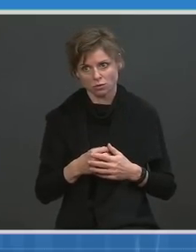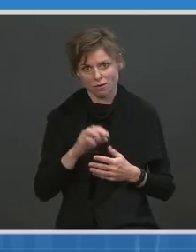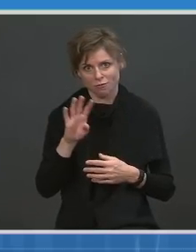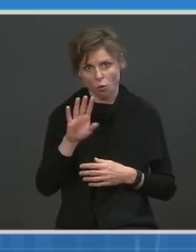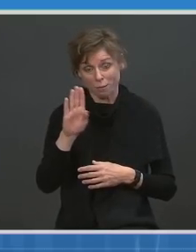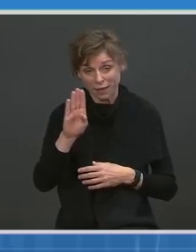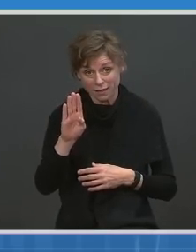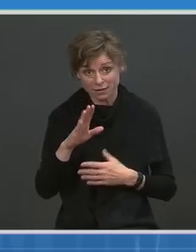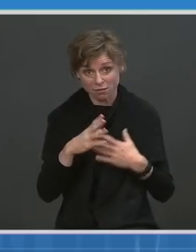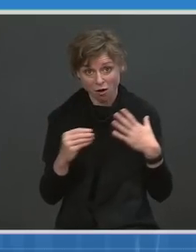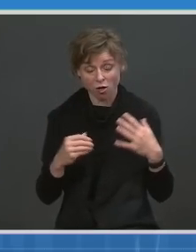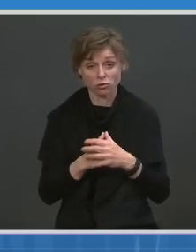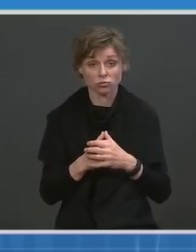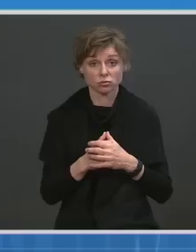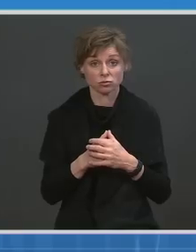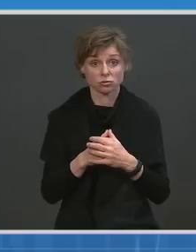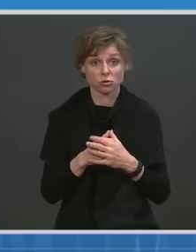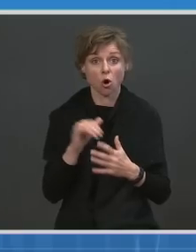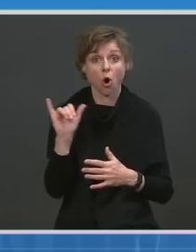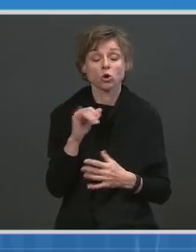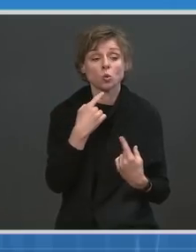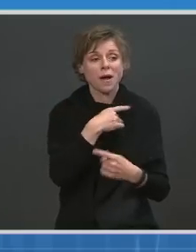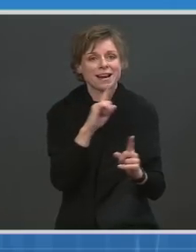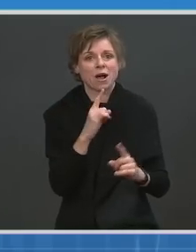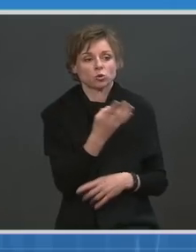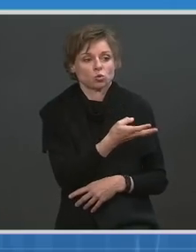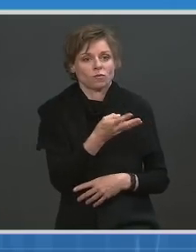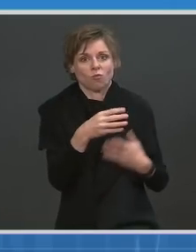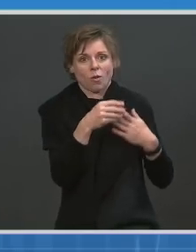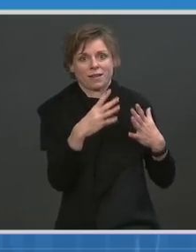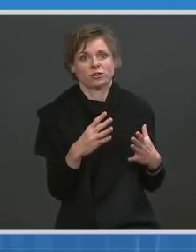We also announced with our Quad partners last week that we are working to achieve expanded